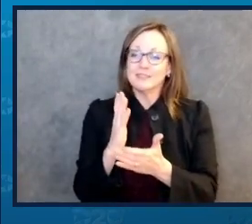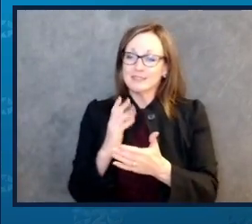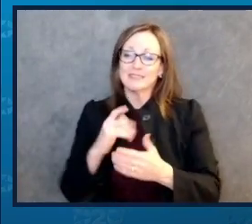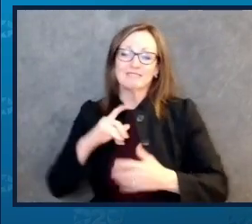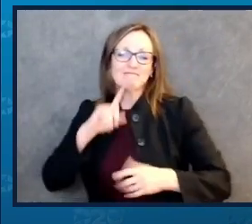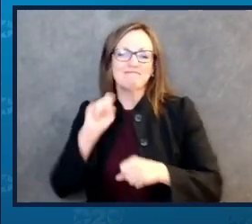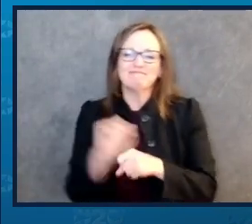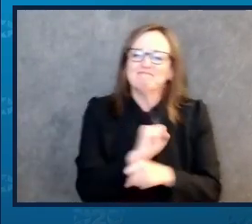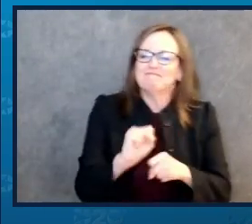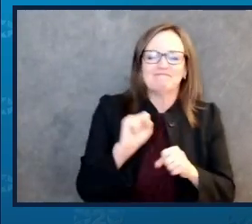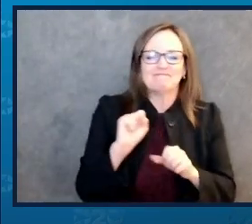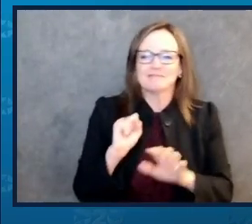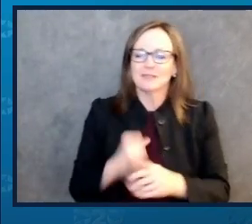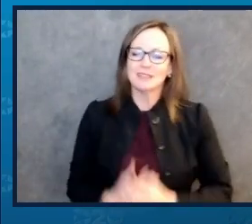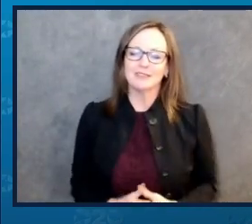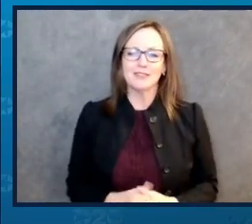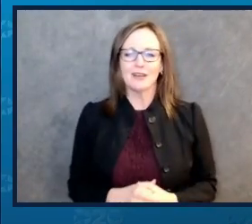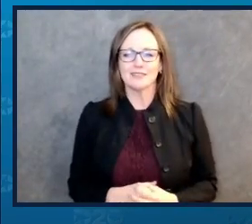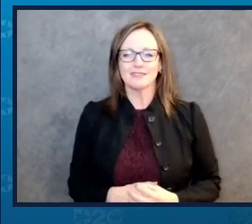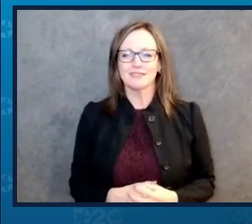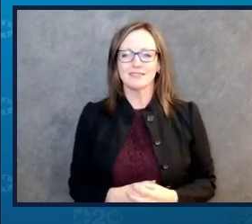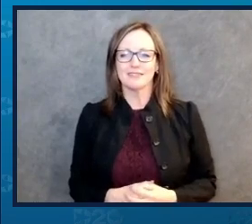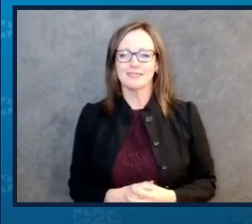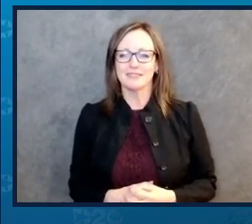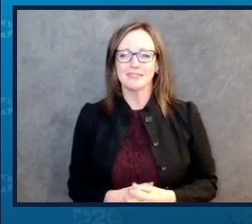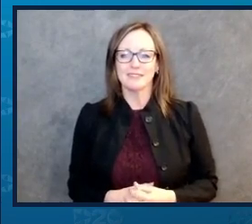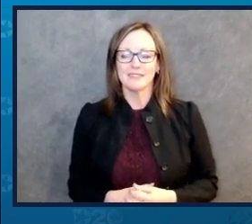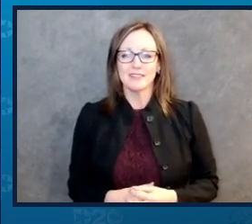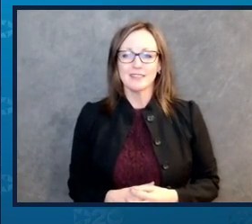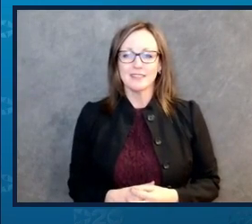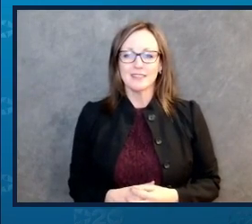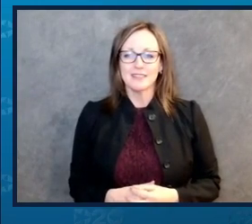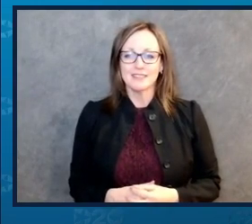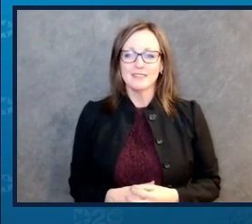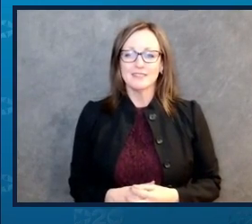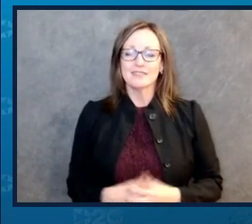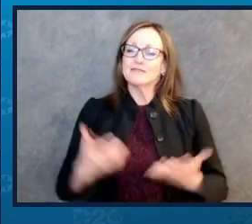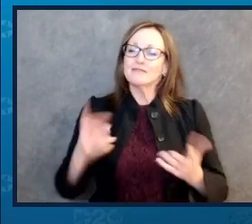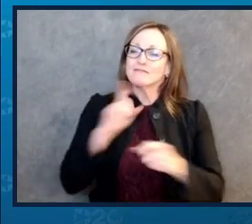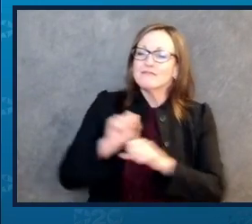THE VOICEST. THE LITMUS TEST FOR MAKERS HOW